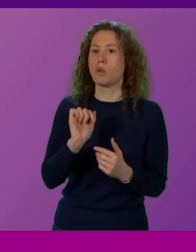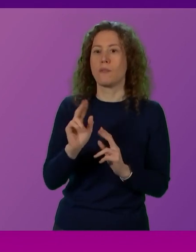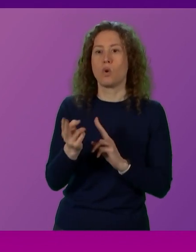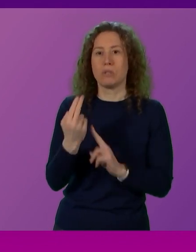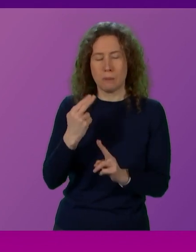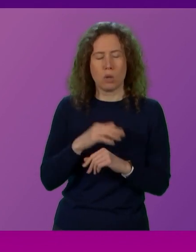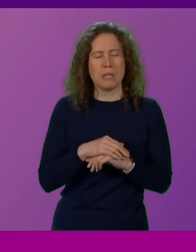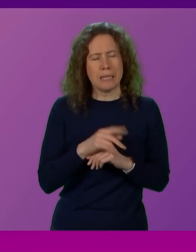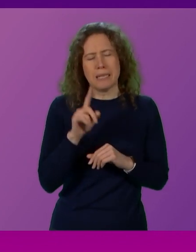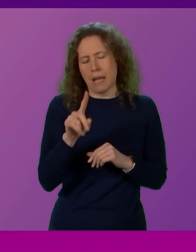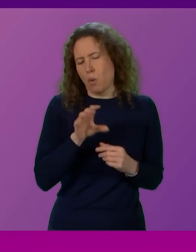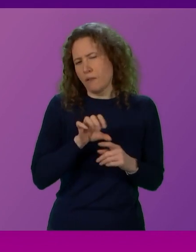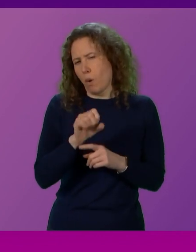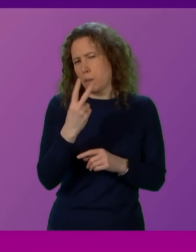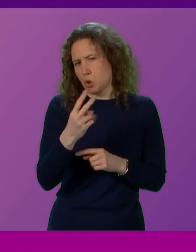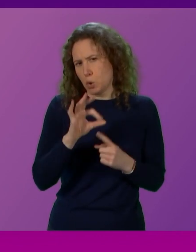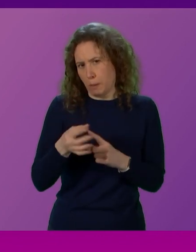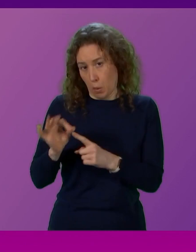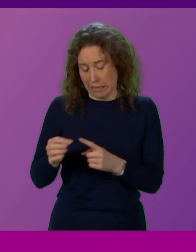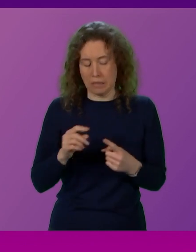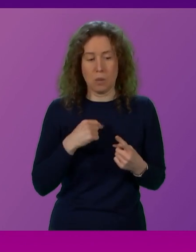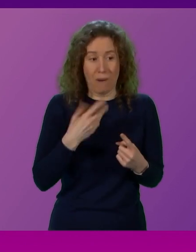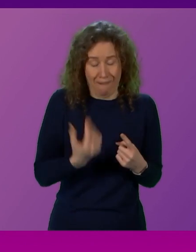I will follow up on two points on the levers that we have here.